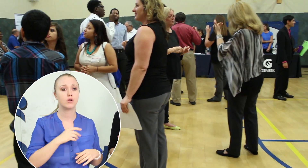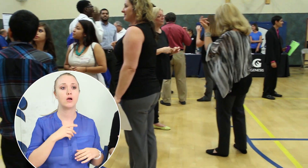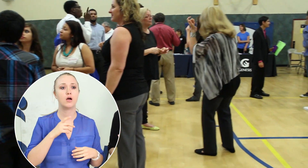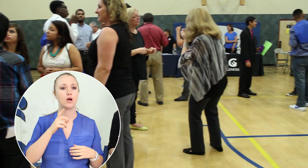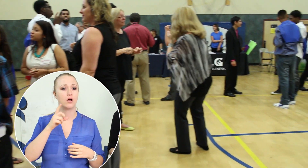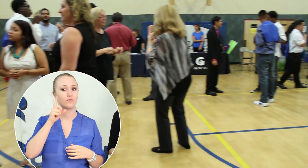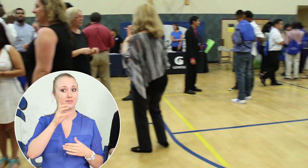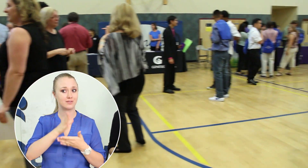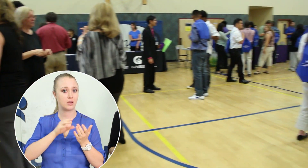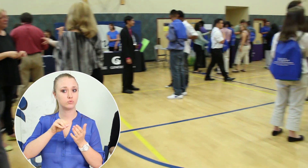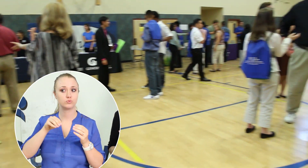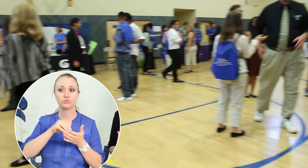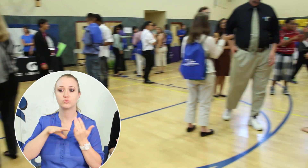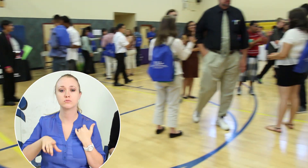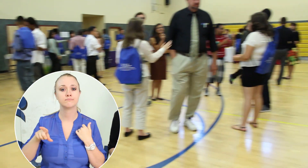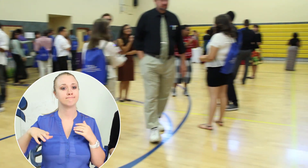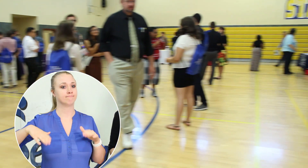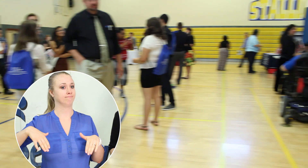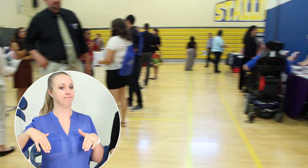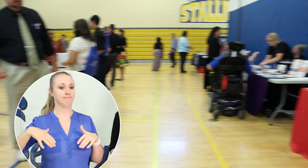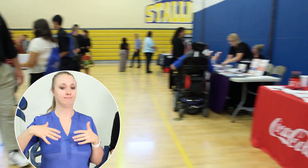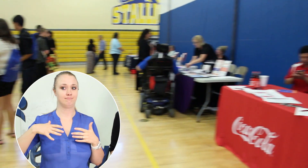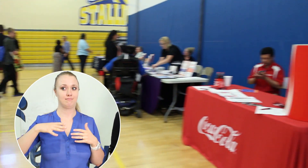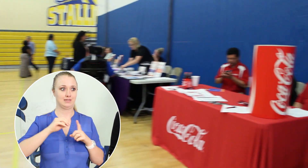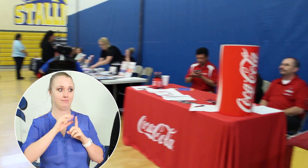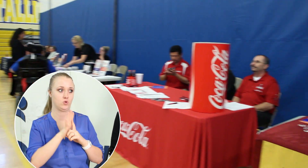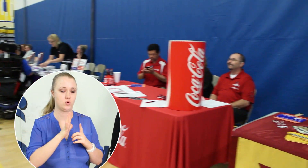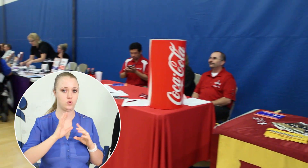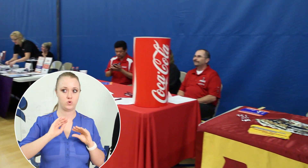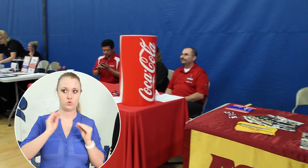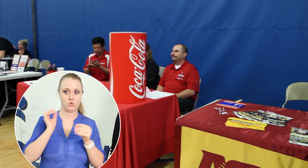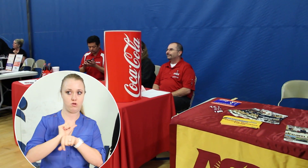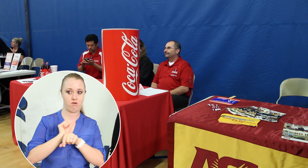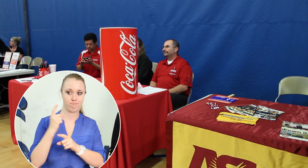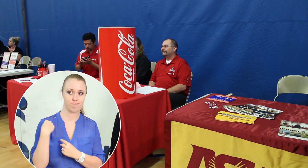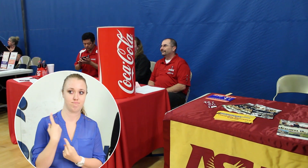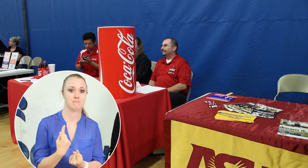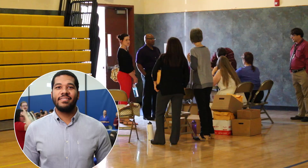For some of the students they've not had exposure; they've not had employment experience before."